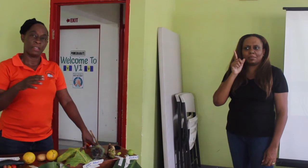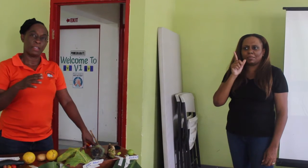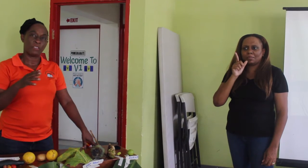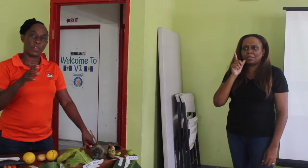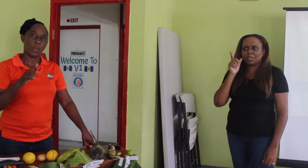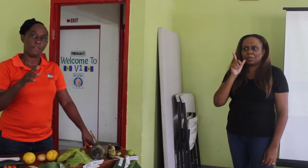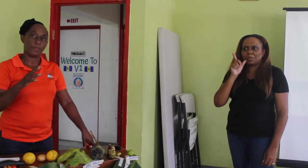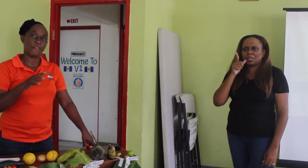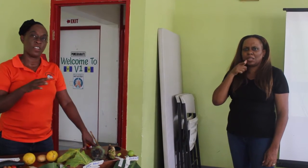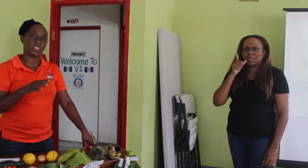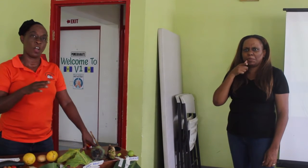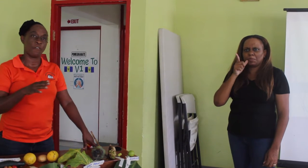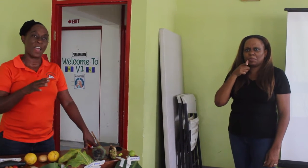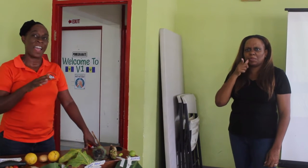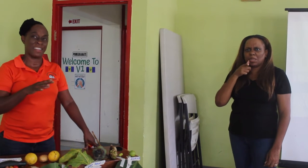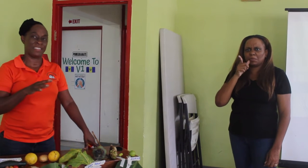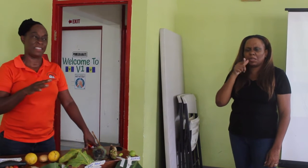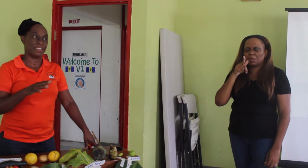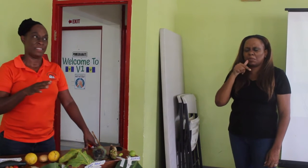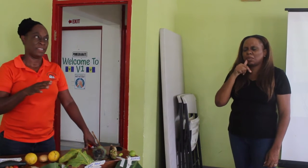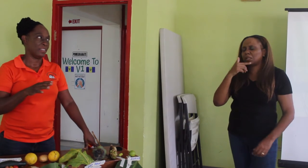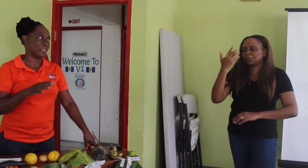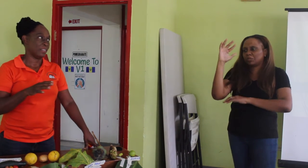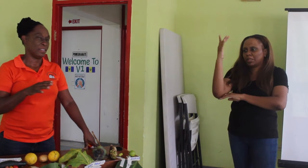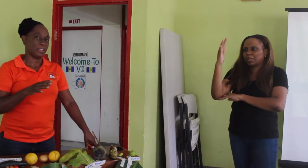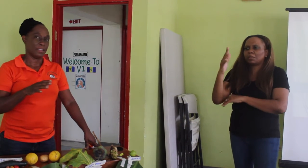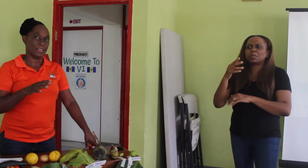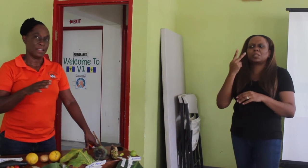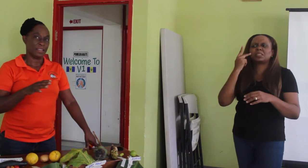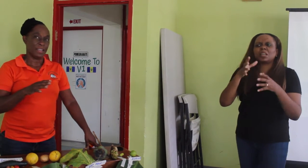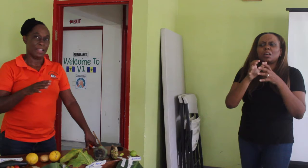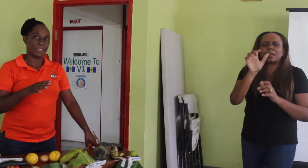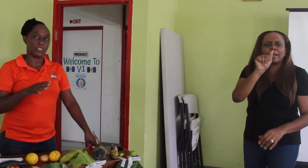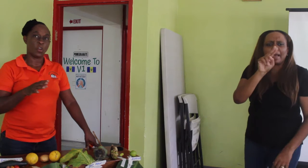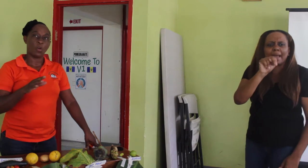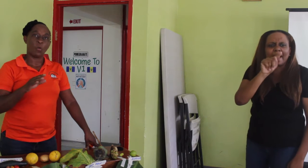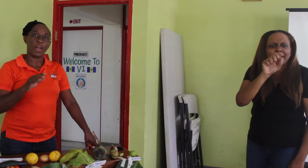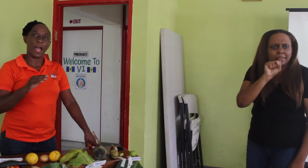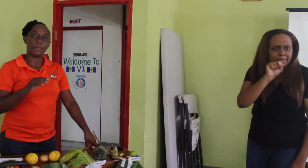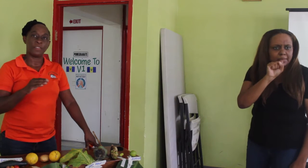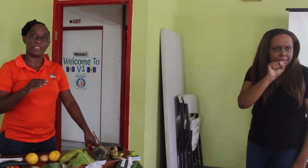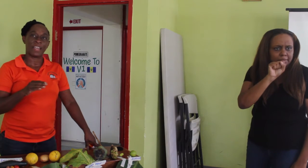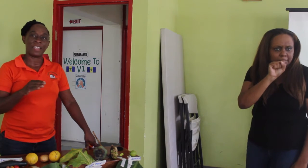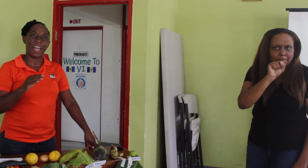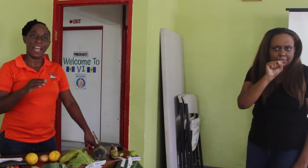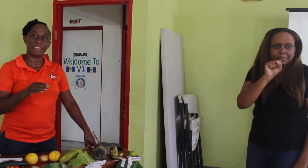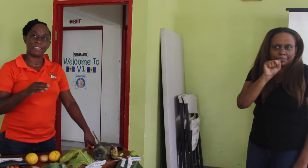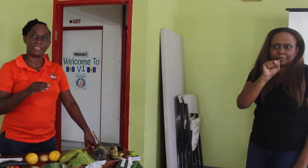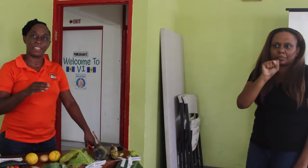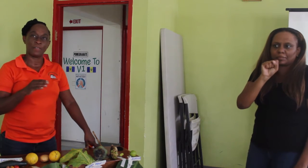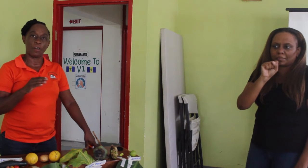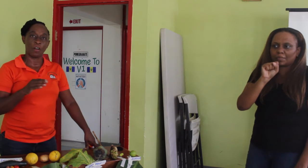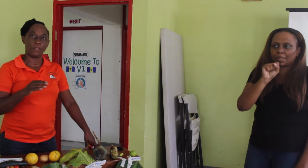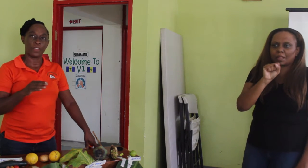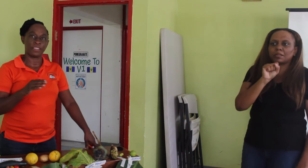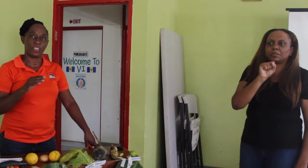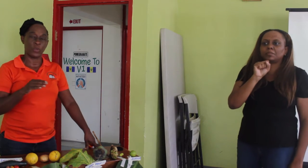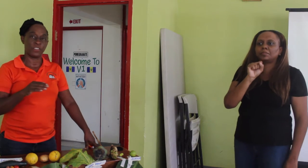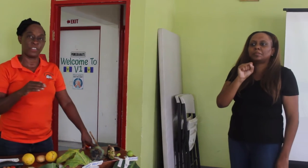that's when you have a prevalence of ants so what happens is that the ants give off a secretion